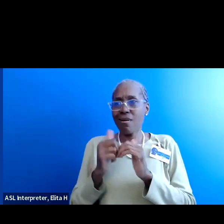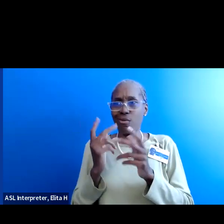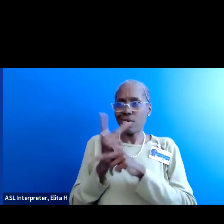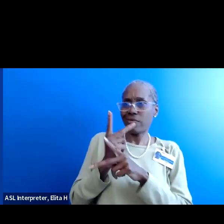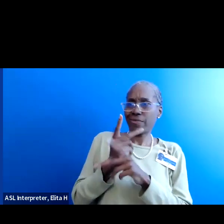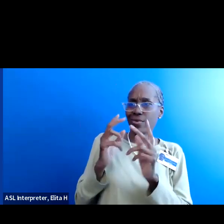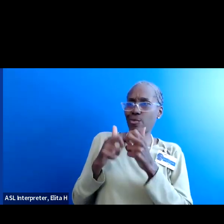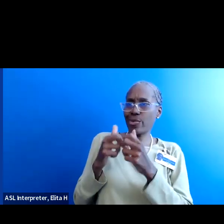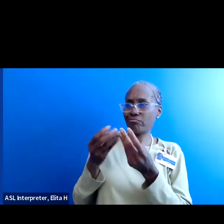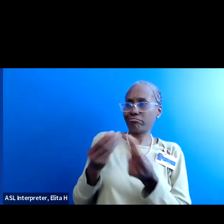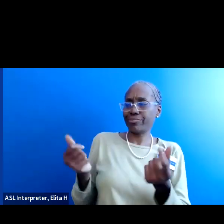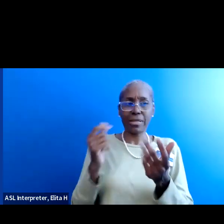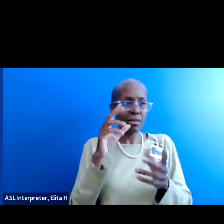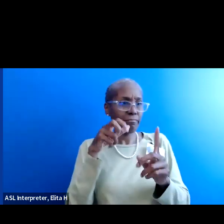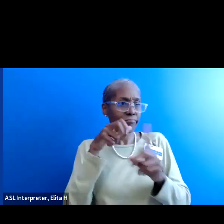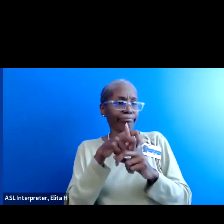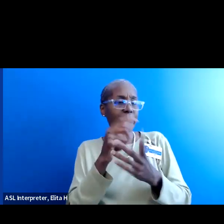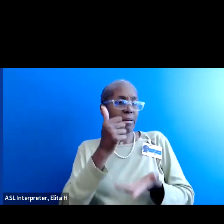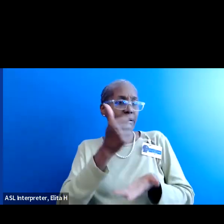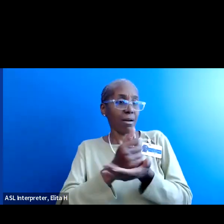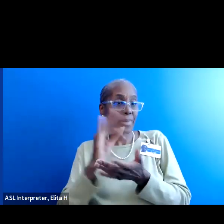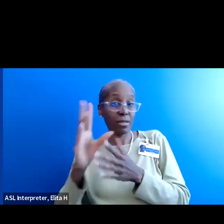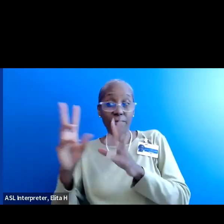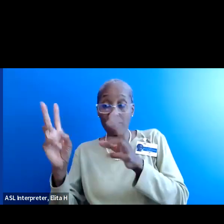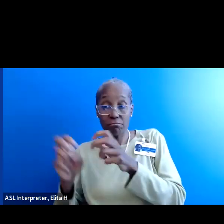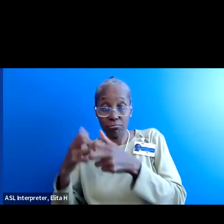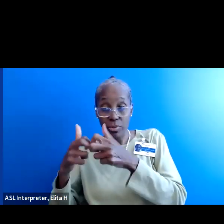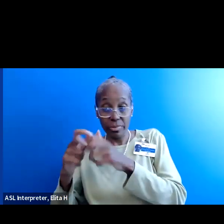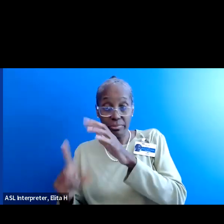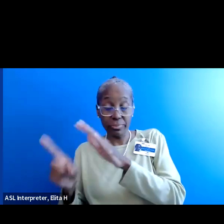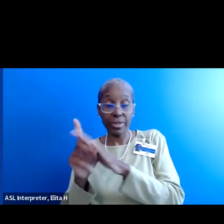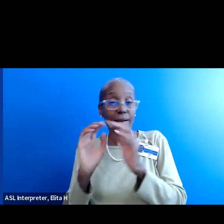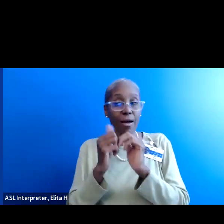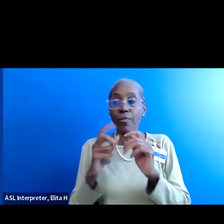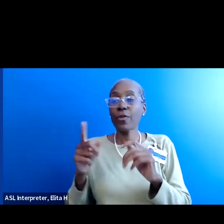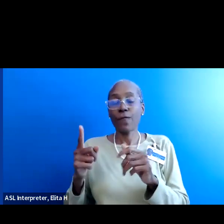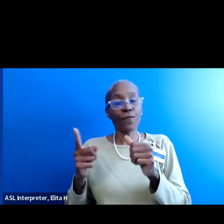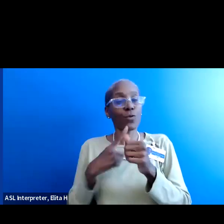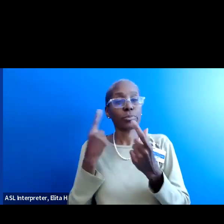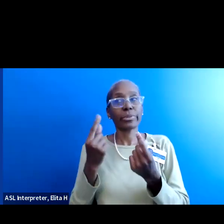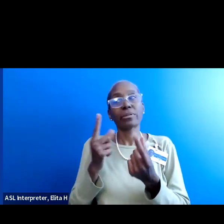knowing how to get help if and when issues arise, they're the first steps in ensuring quality care.